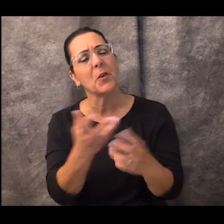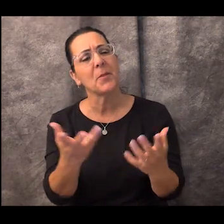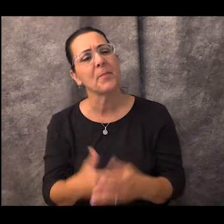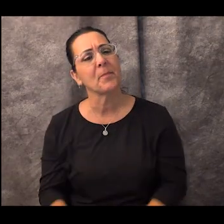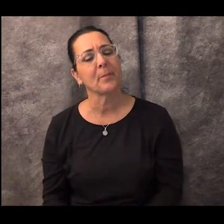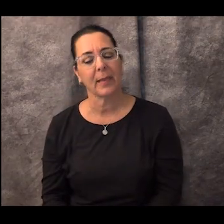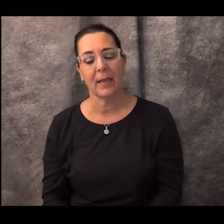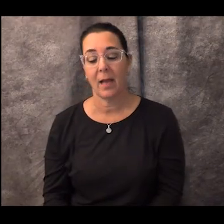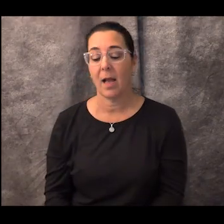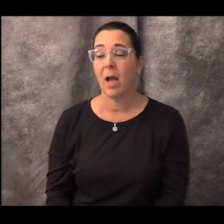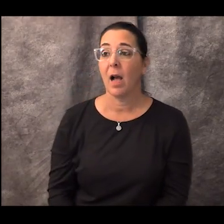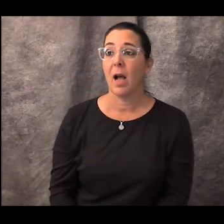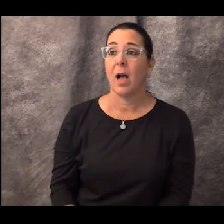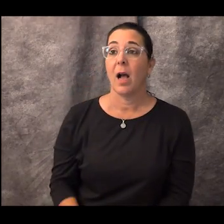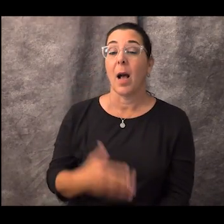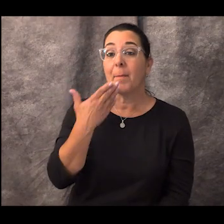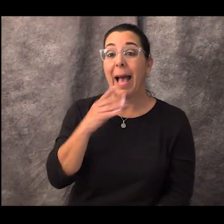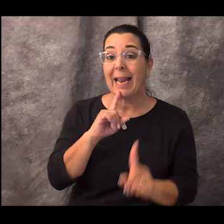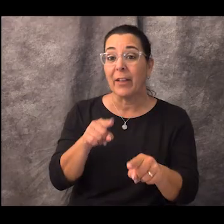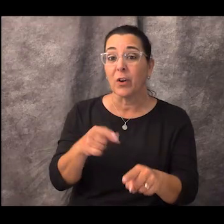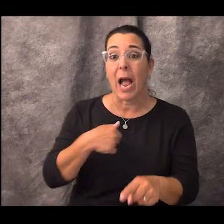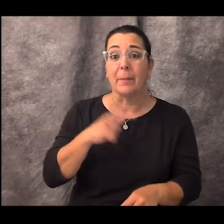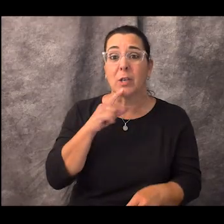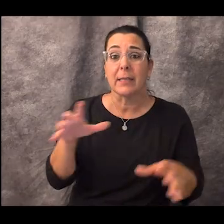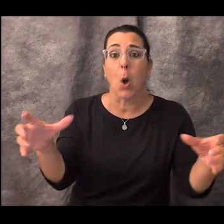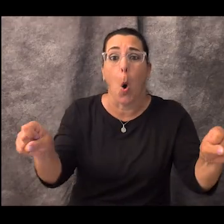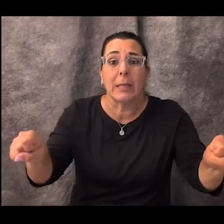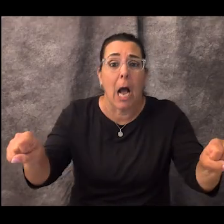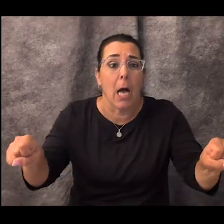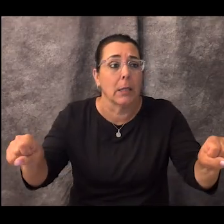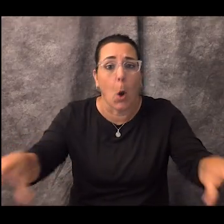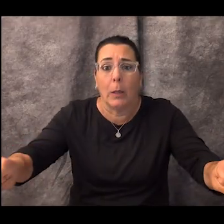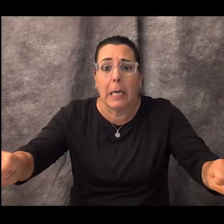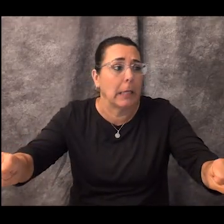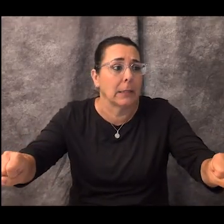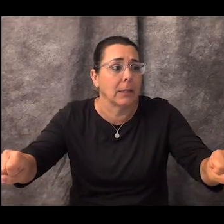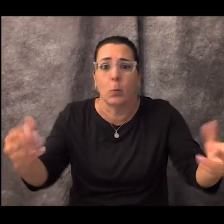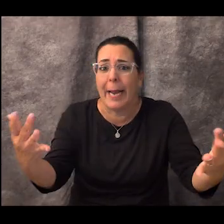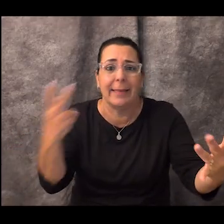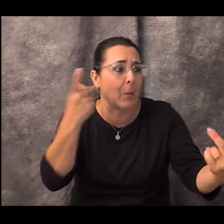(Michelle) Is holding on for dear life a bad answer? (Eric) No.